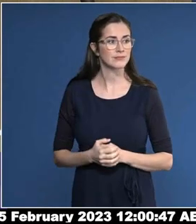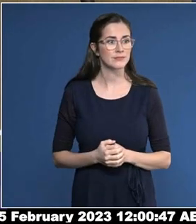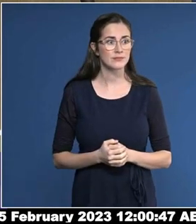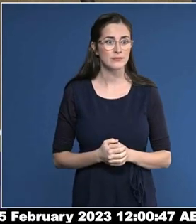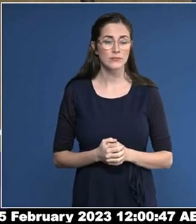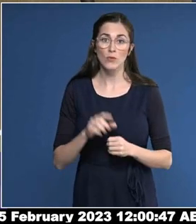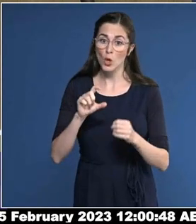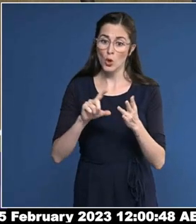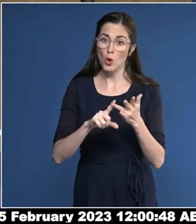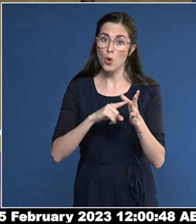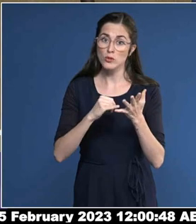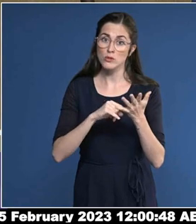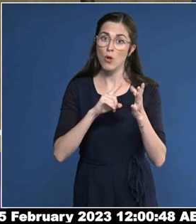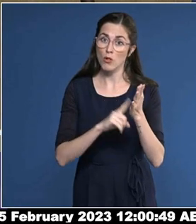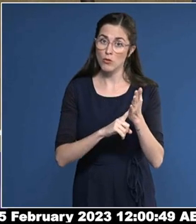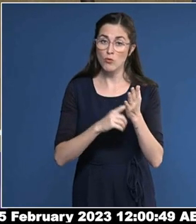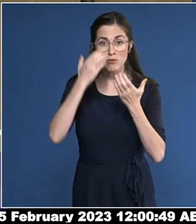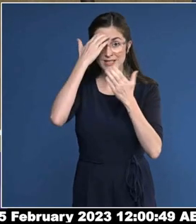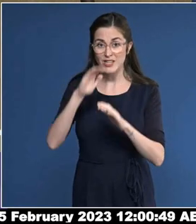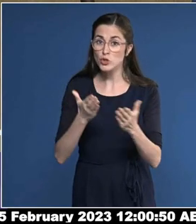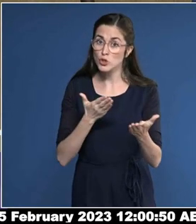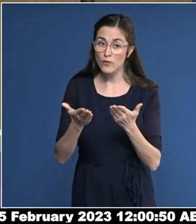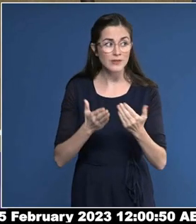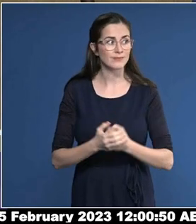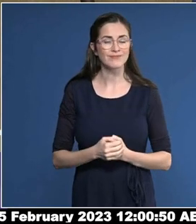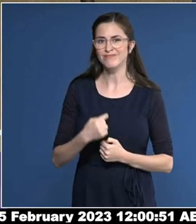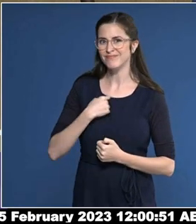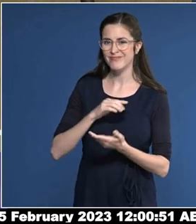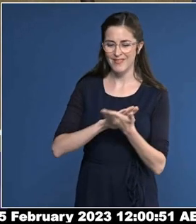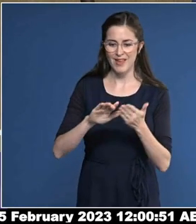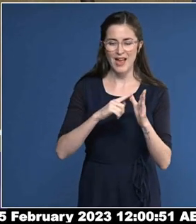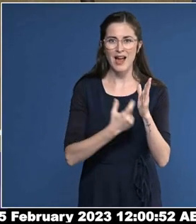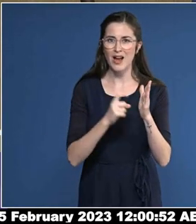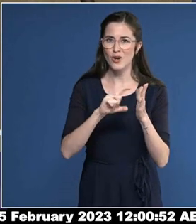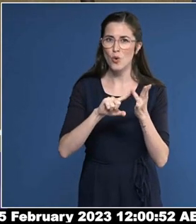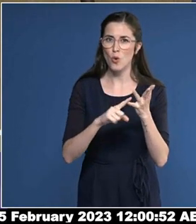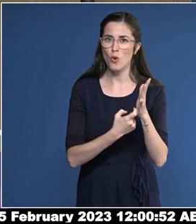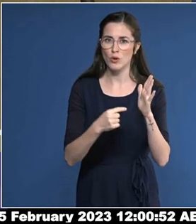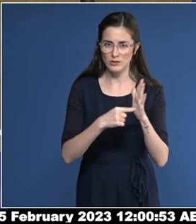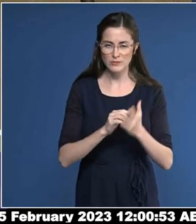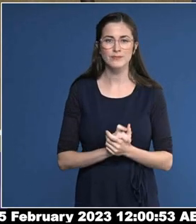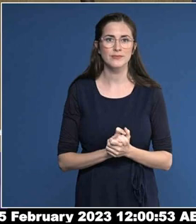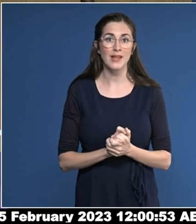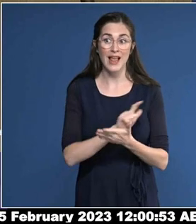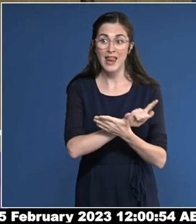That's correct, sir. Harcourt for Coastal, and then later on I will also be appearing for National